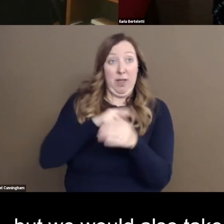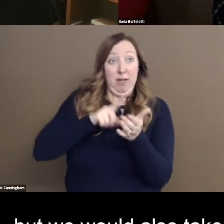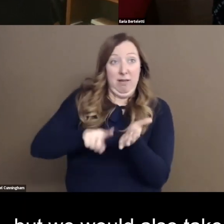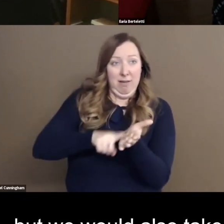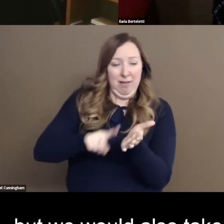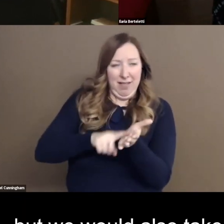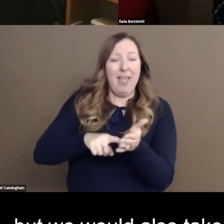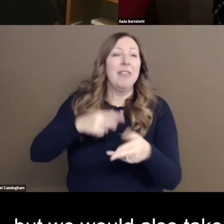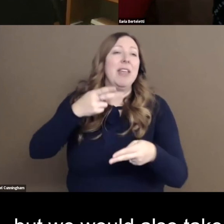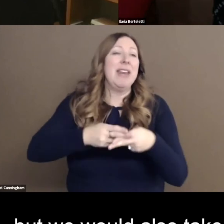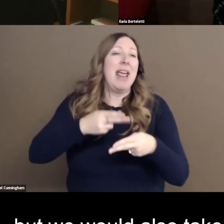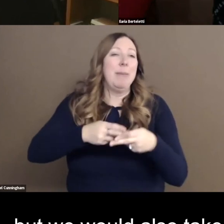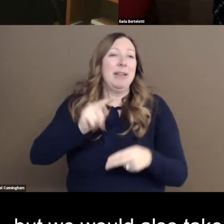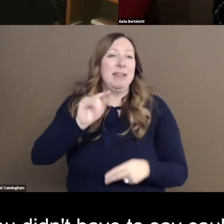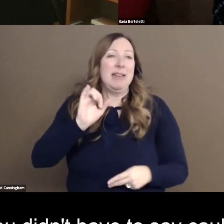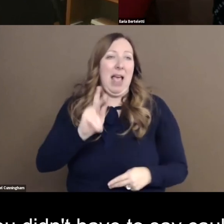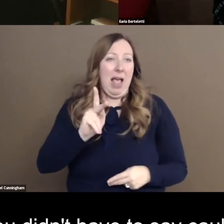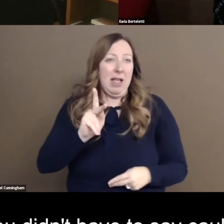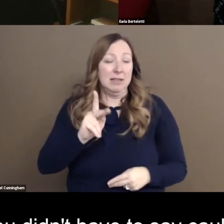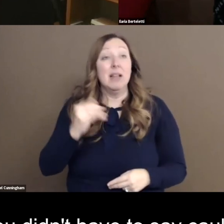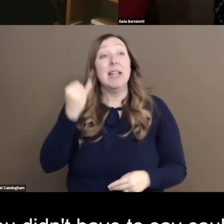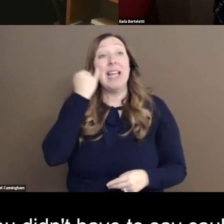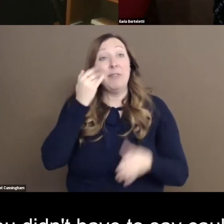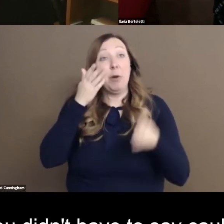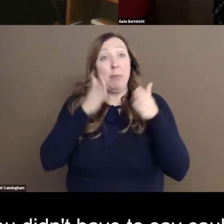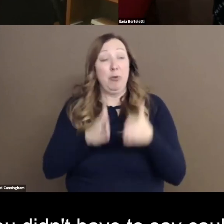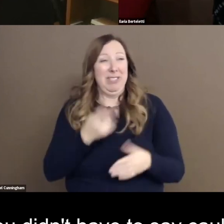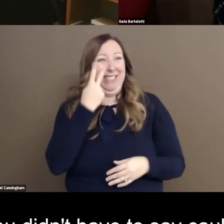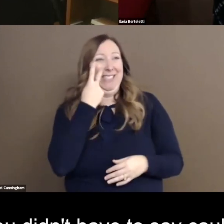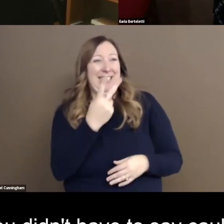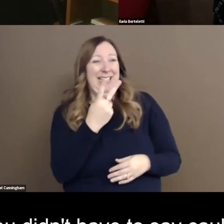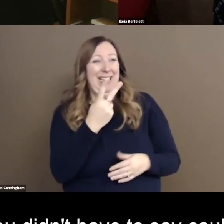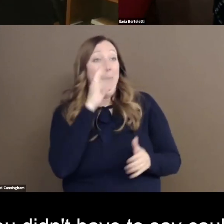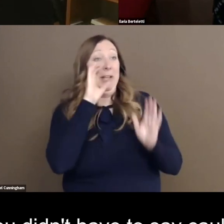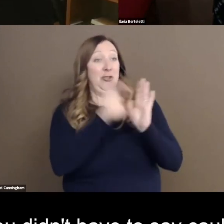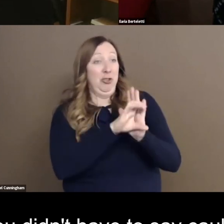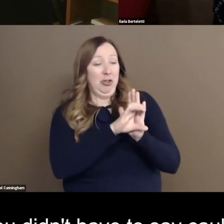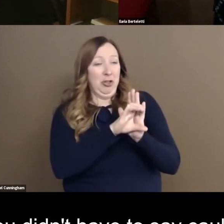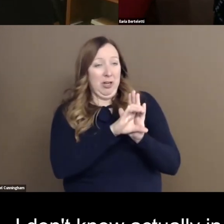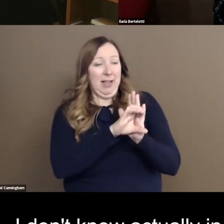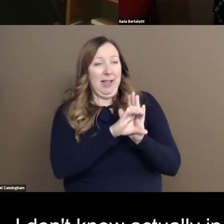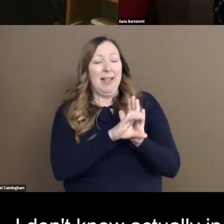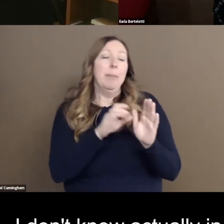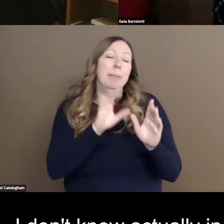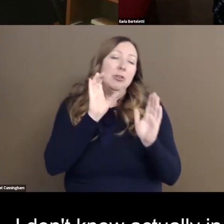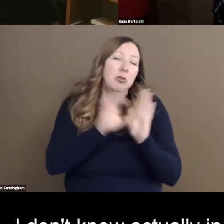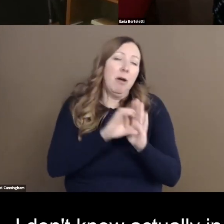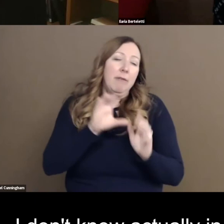vegetable as an answer so you didn't have to say cauliflower or if we said um